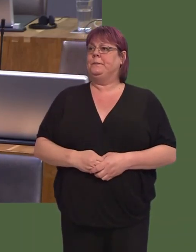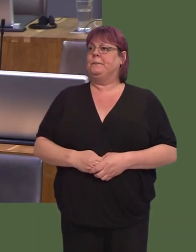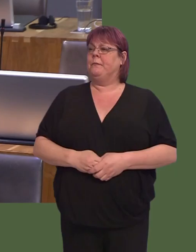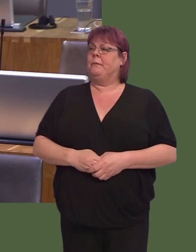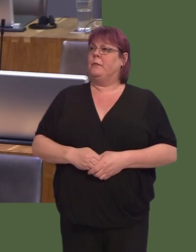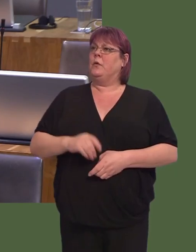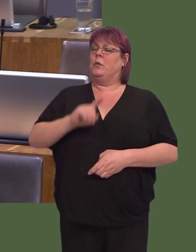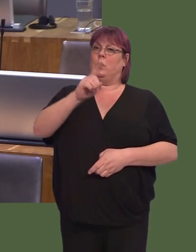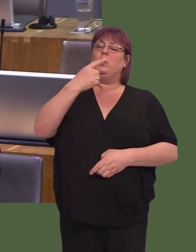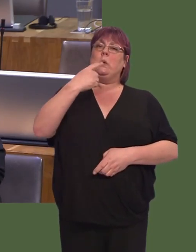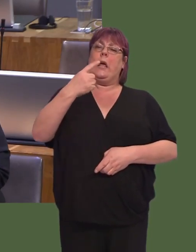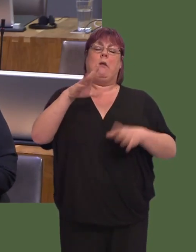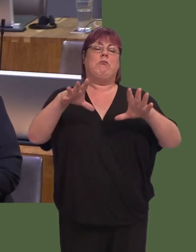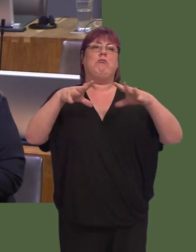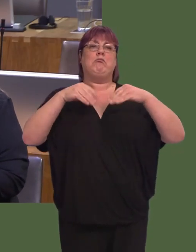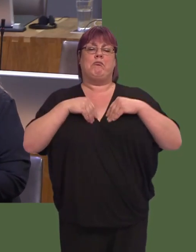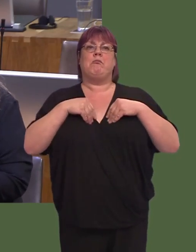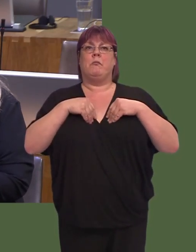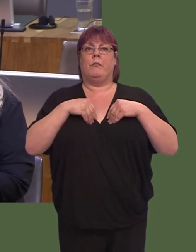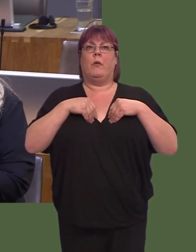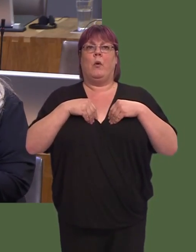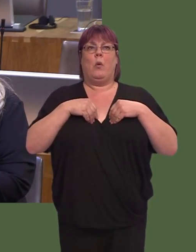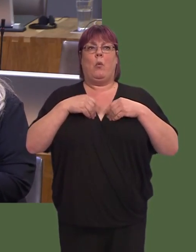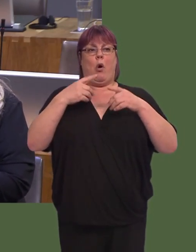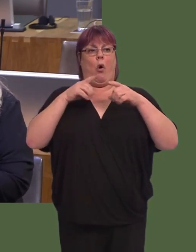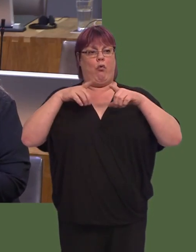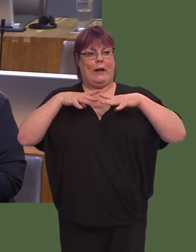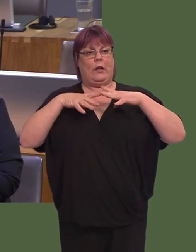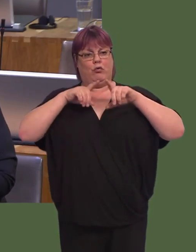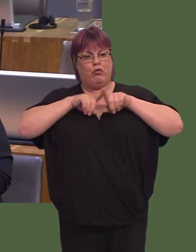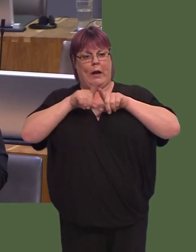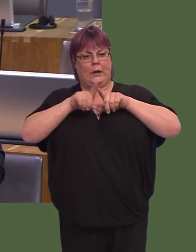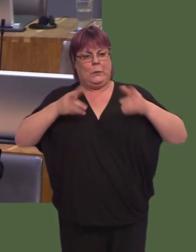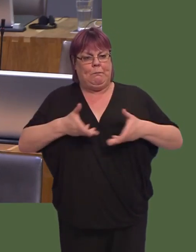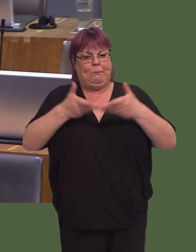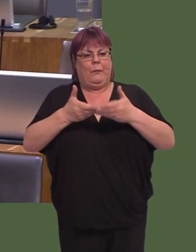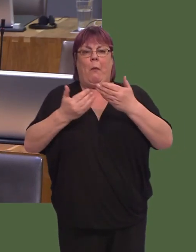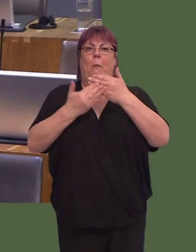We are already working in that way, and we're looking to extend that across all sectors